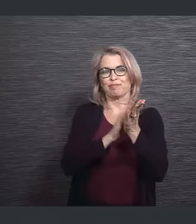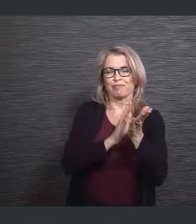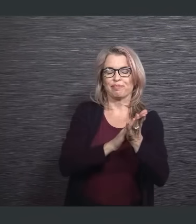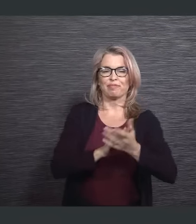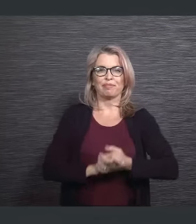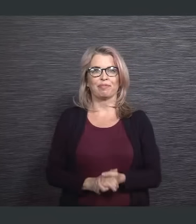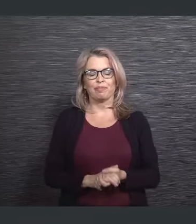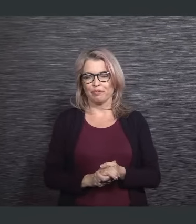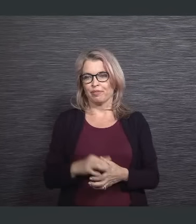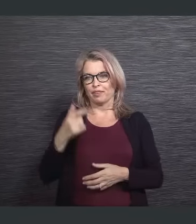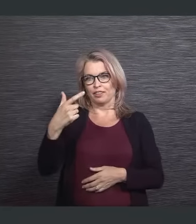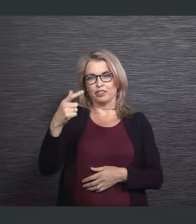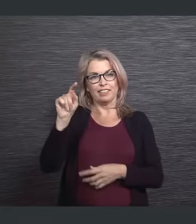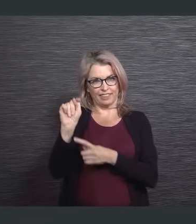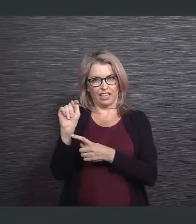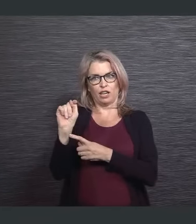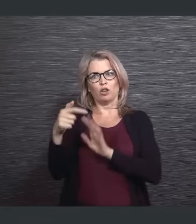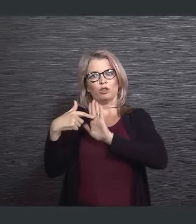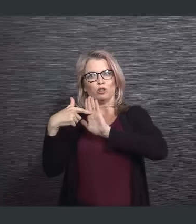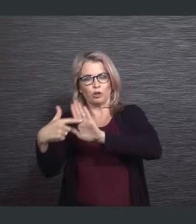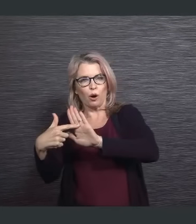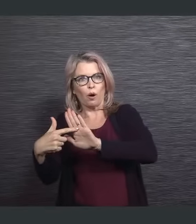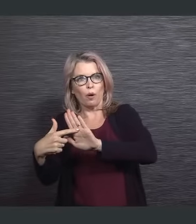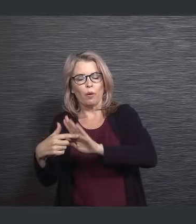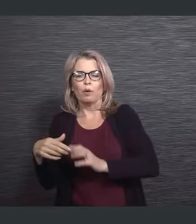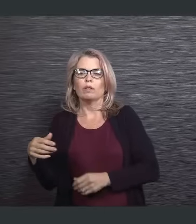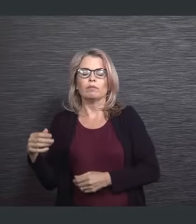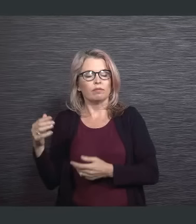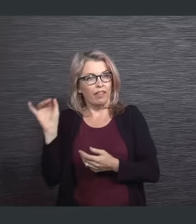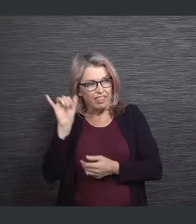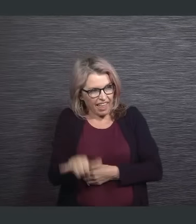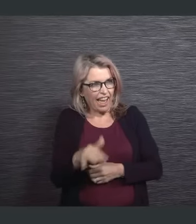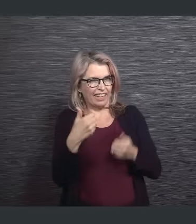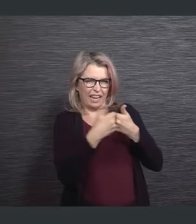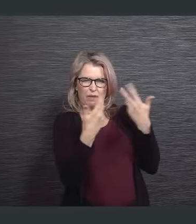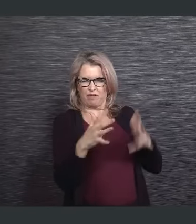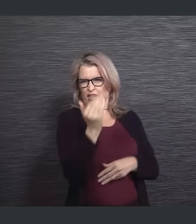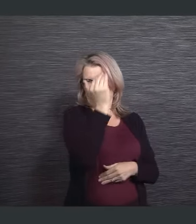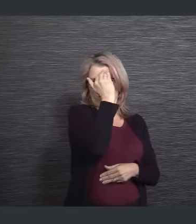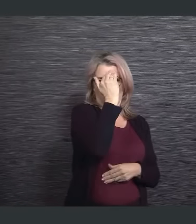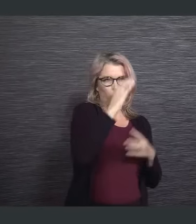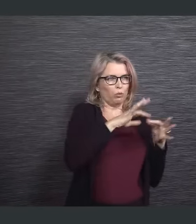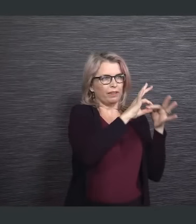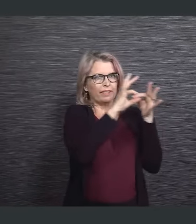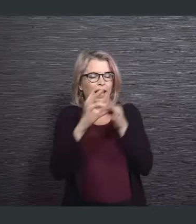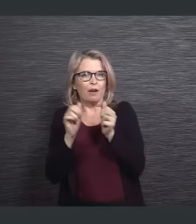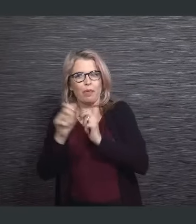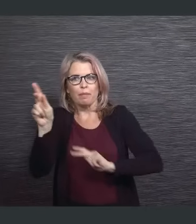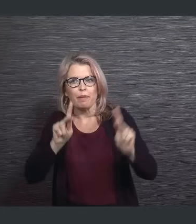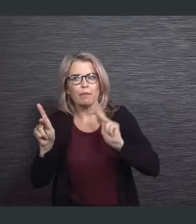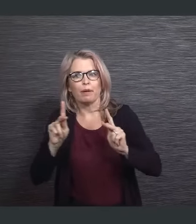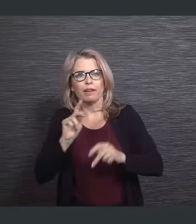GT demonstrates the power of an iconic game to connect with audiences, not just on the PlayStation